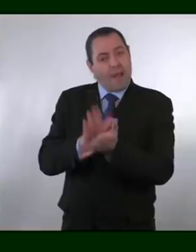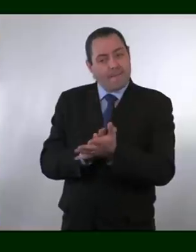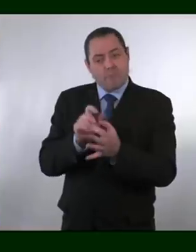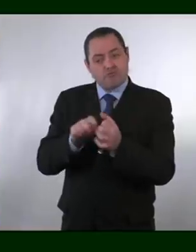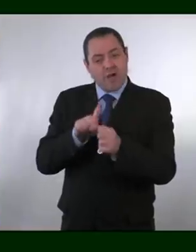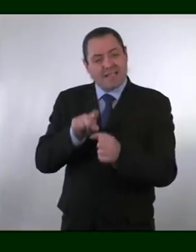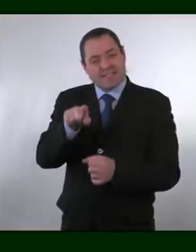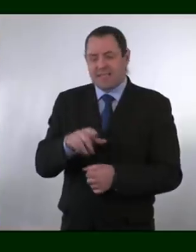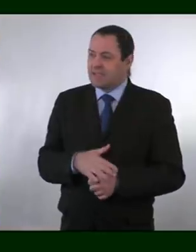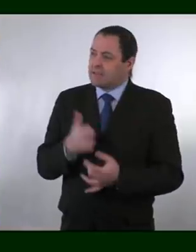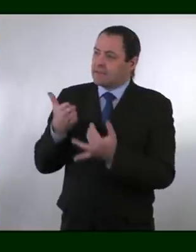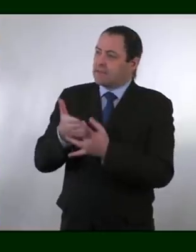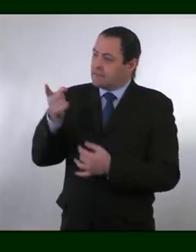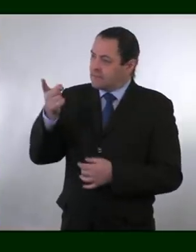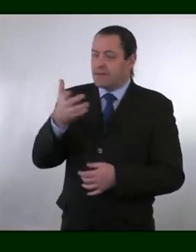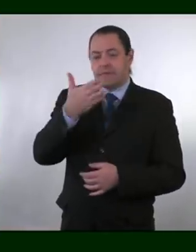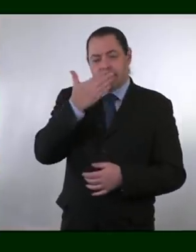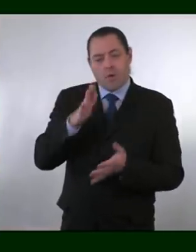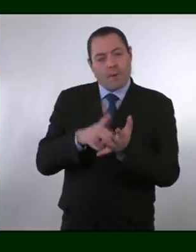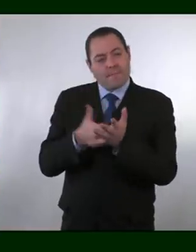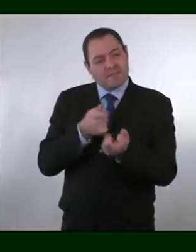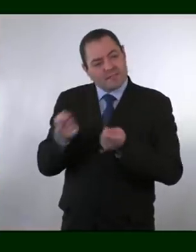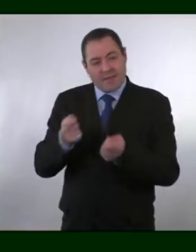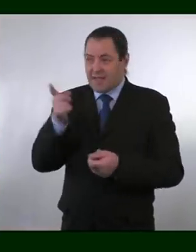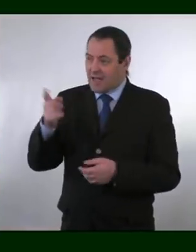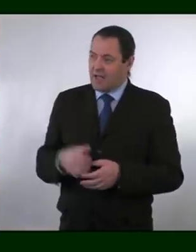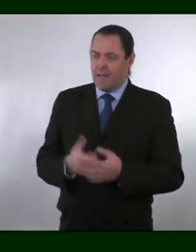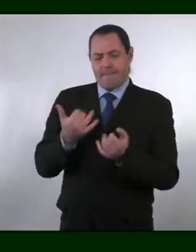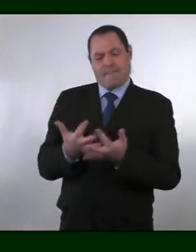(Altrincham and Sale West) (Con) Tens of thousands of jobs have already been lost